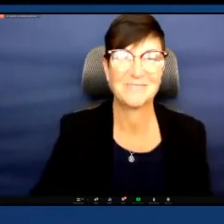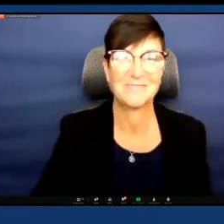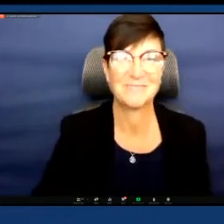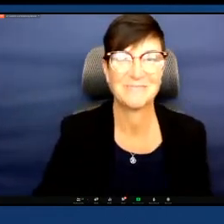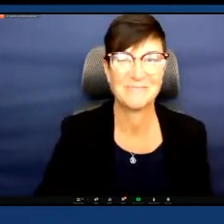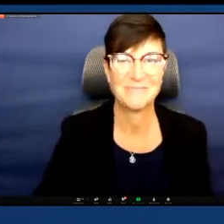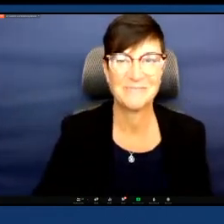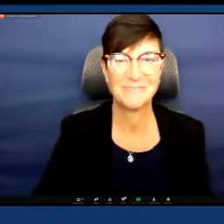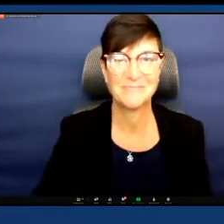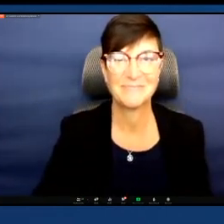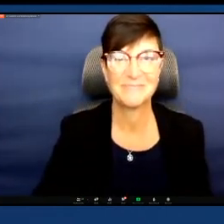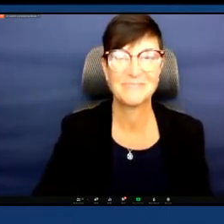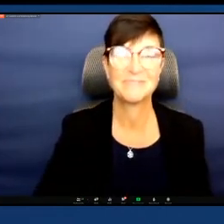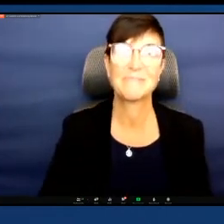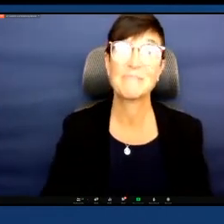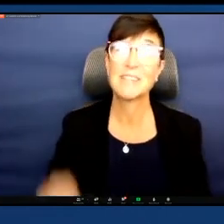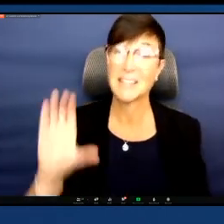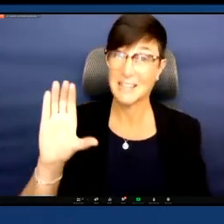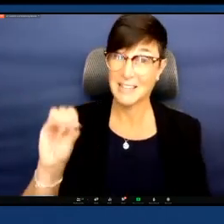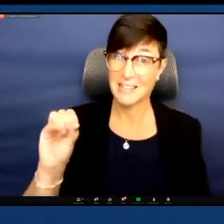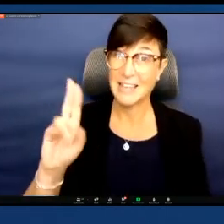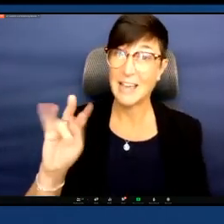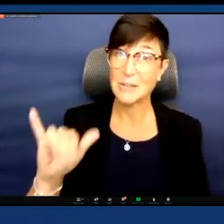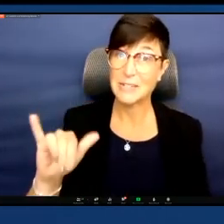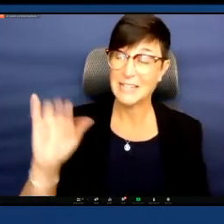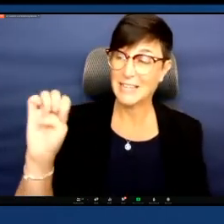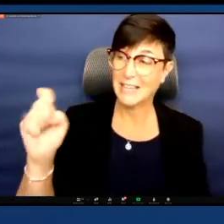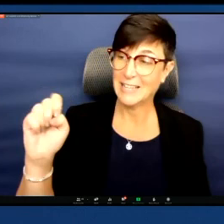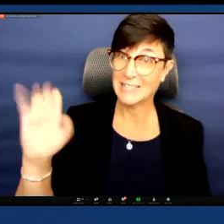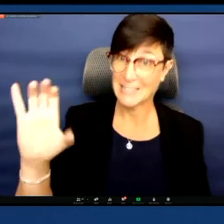The county executive seems to be the predominant answer, but for further